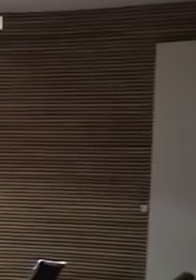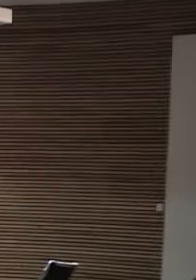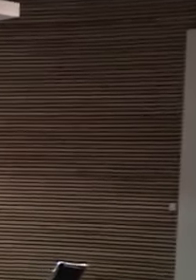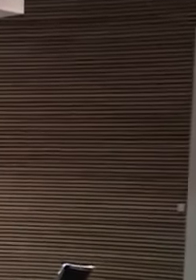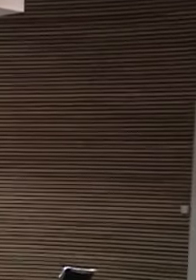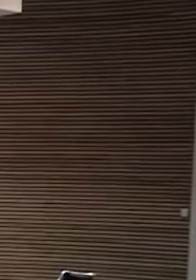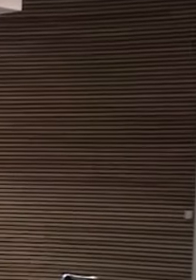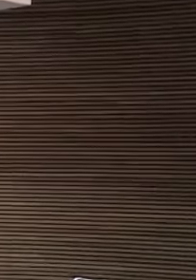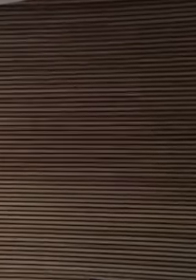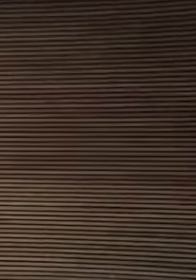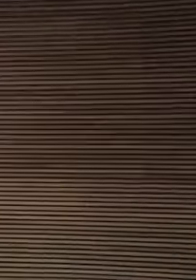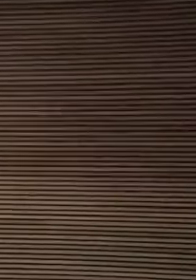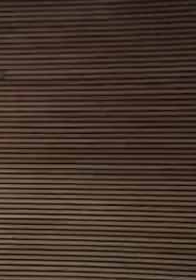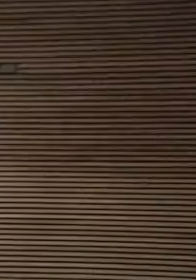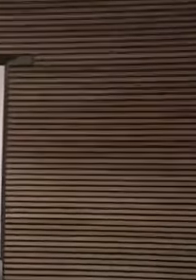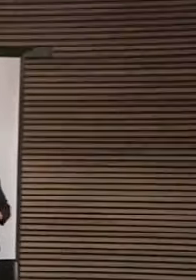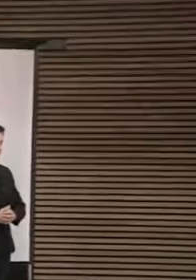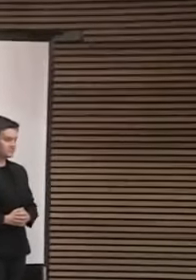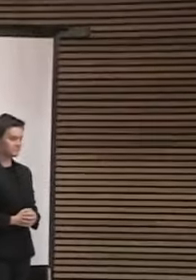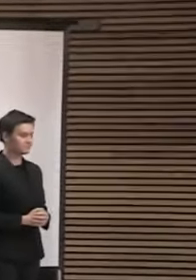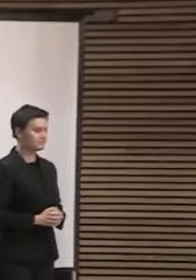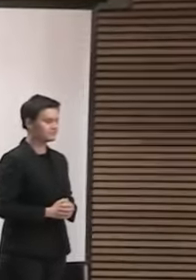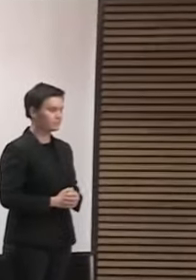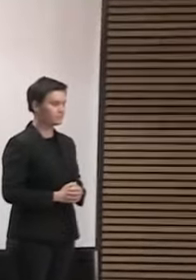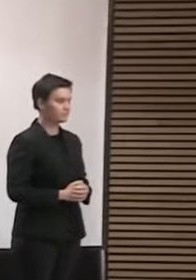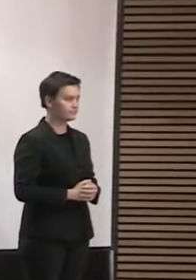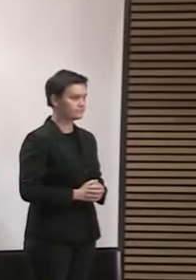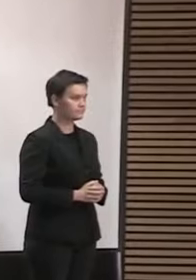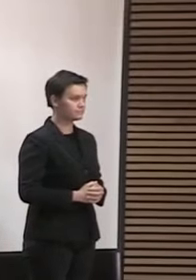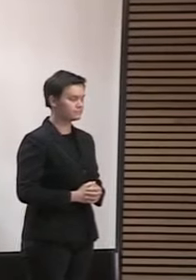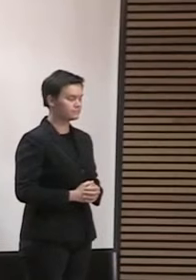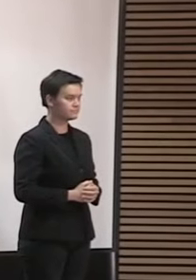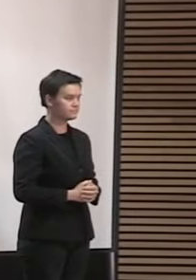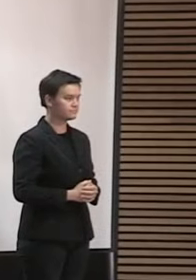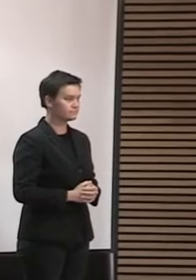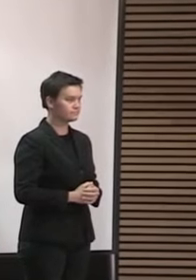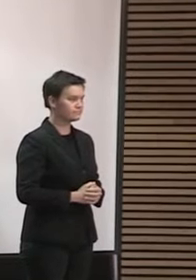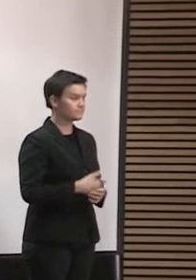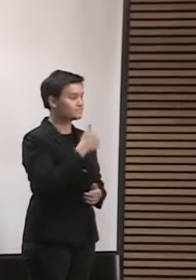Auckland. I'm pleased to say that, with a few fluctuations